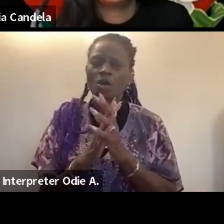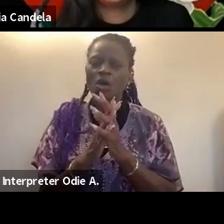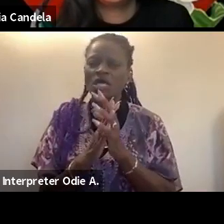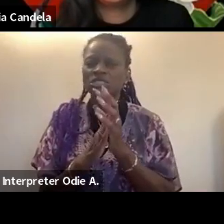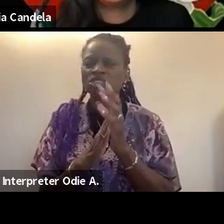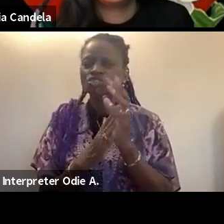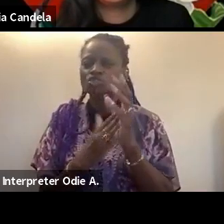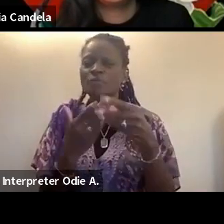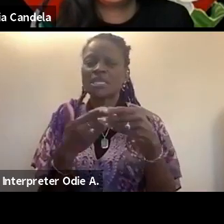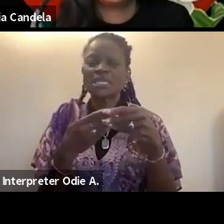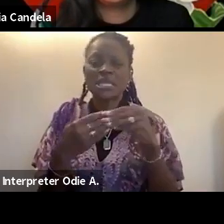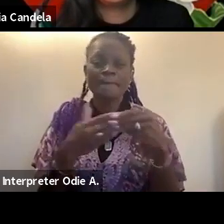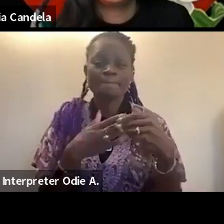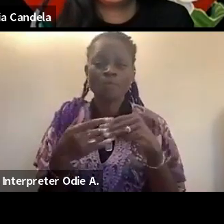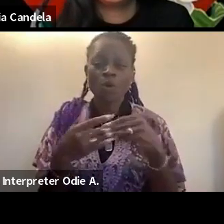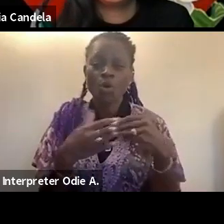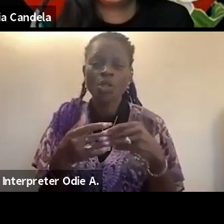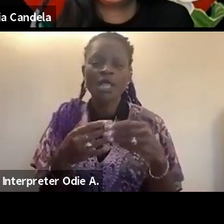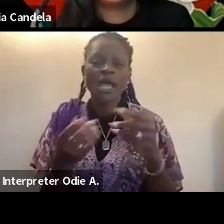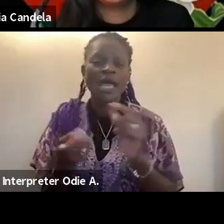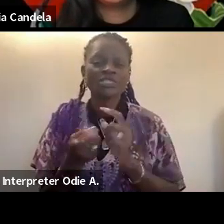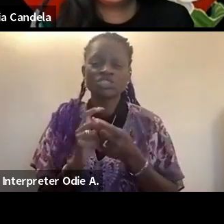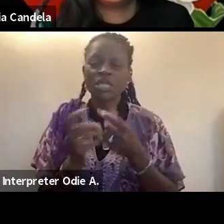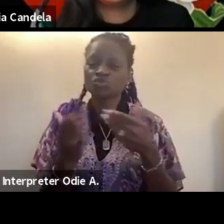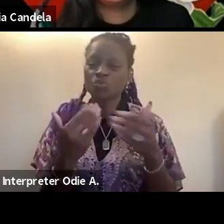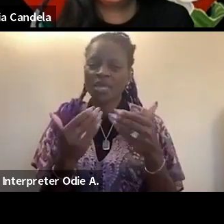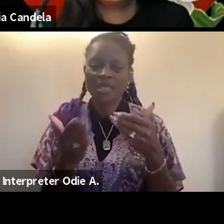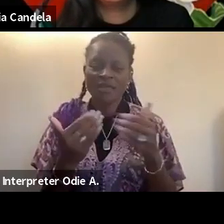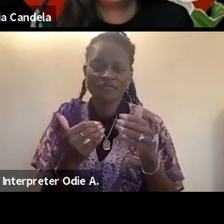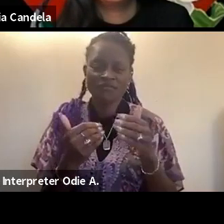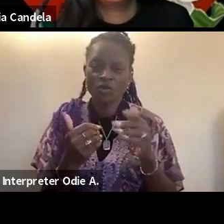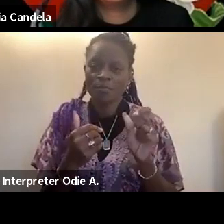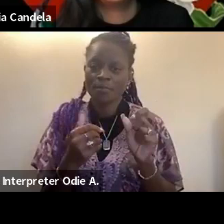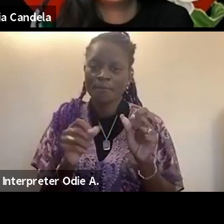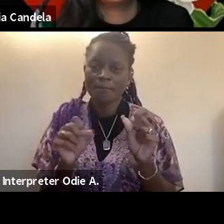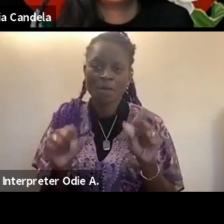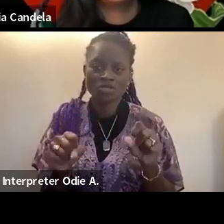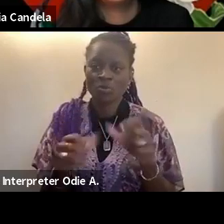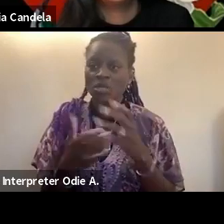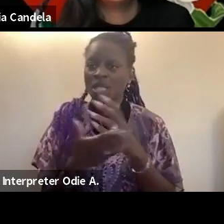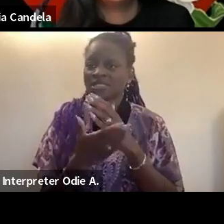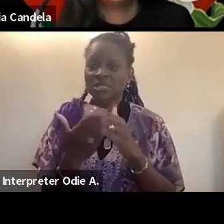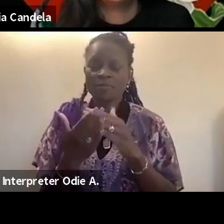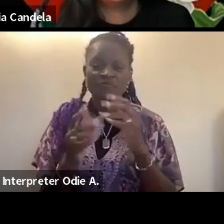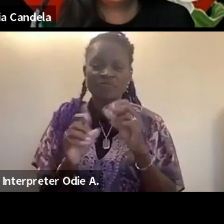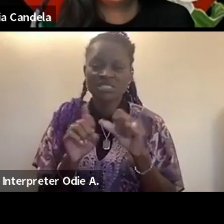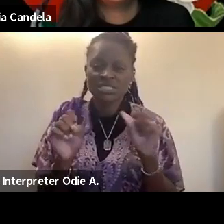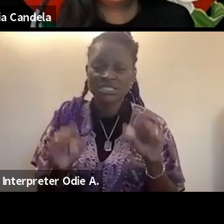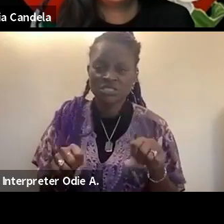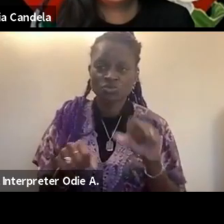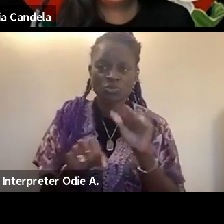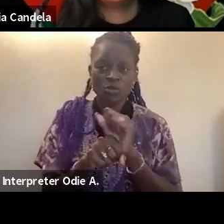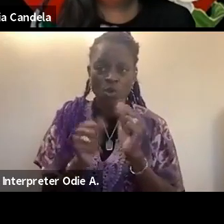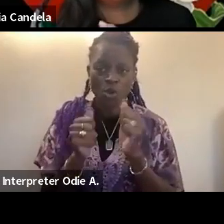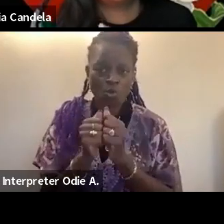We need to be some of the systems that we work in and around are not as nimble and have some